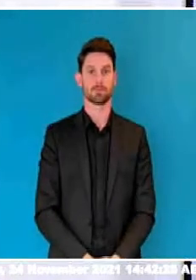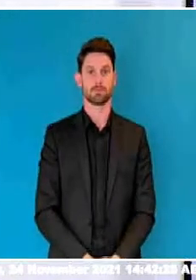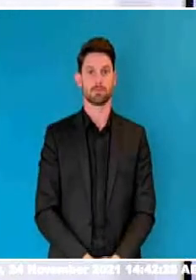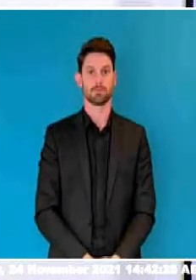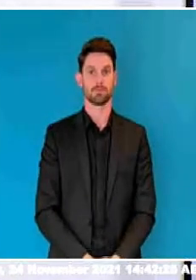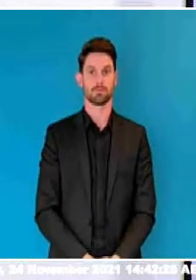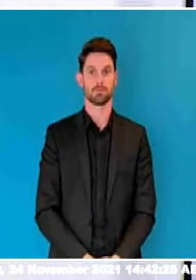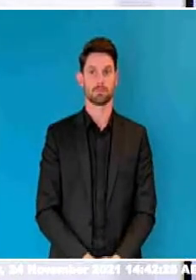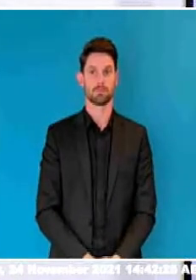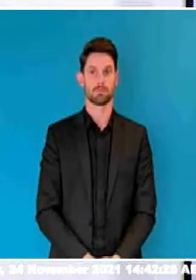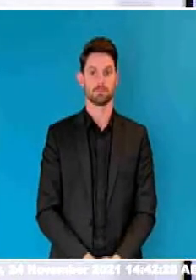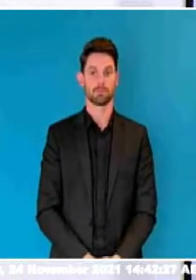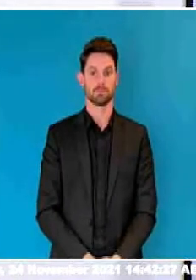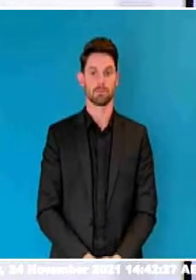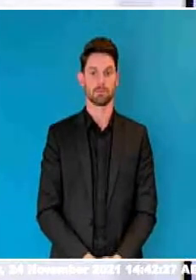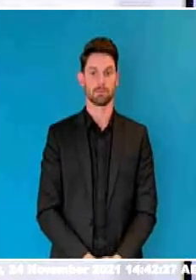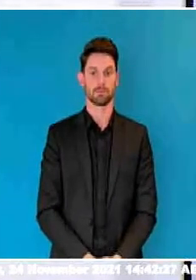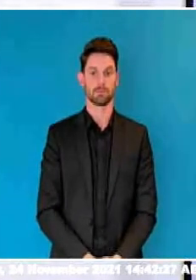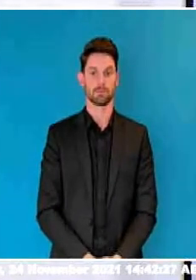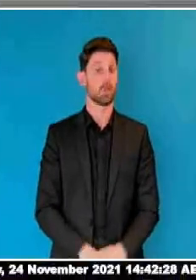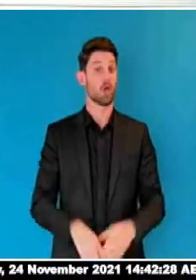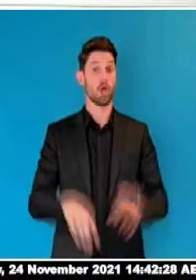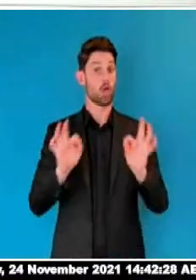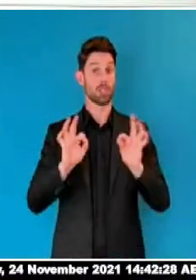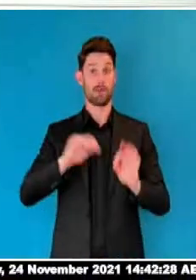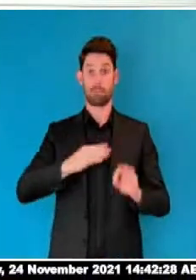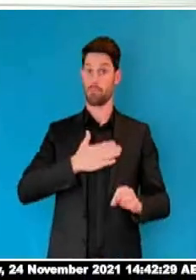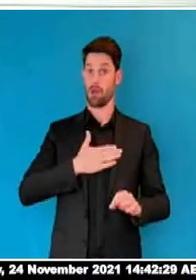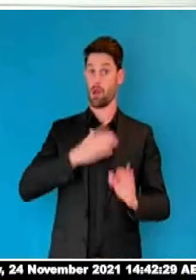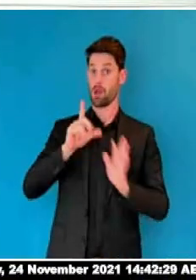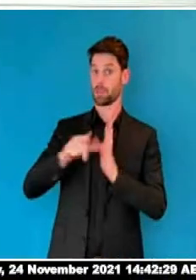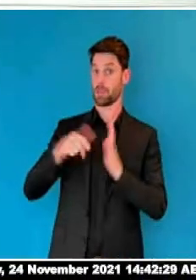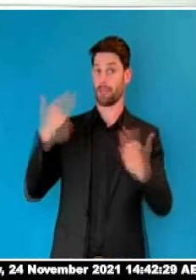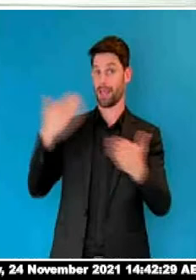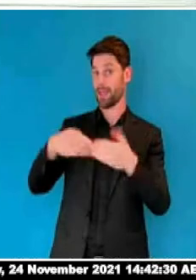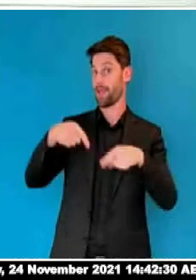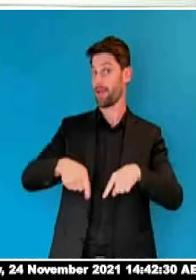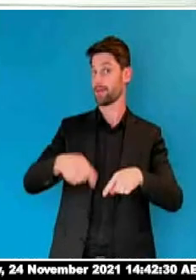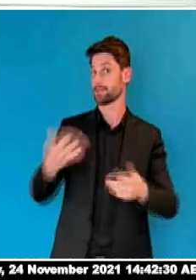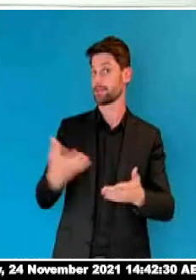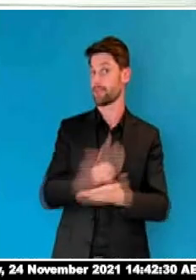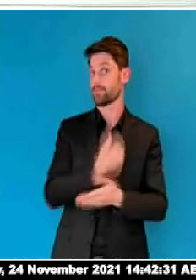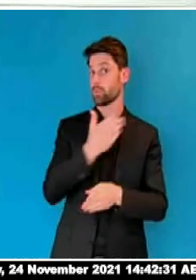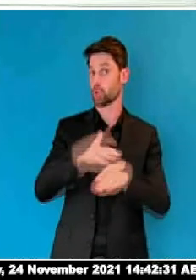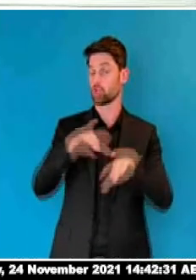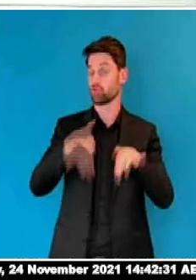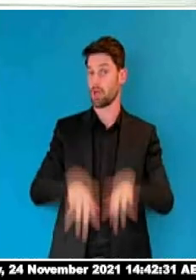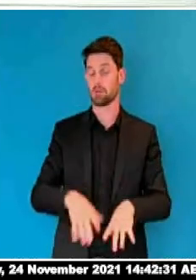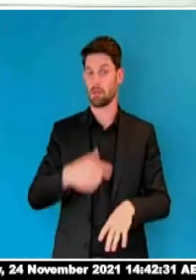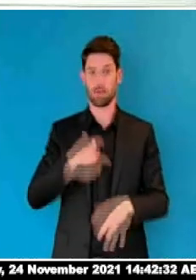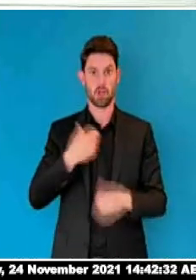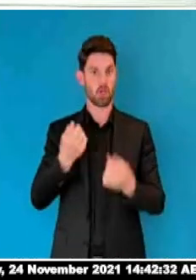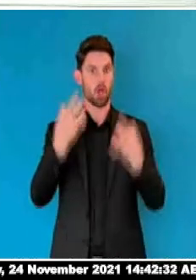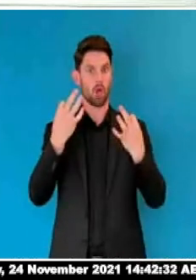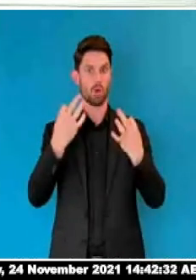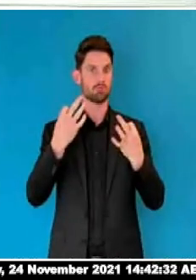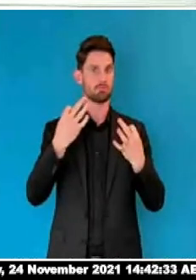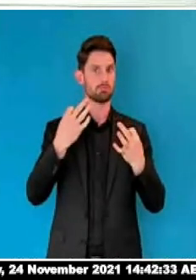Certainly not in the time that I've been at Safe Work Australia, I have no recollection of any such advice or approach having been made.